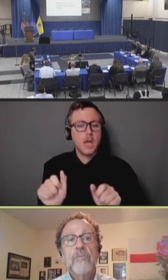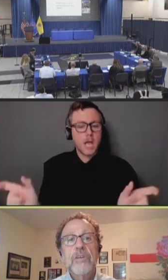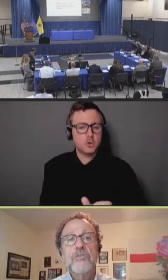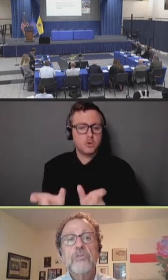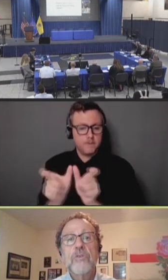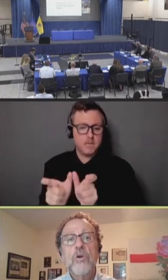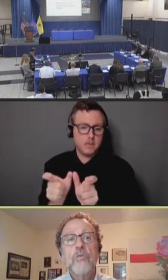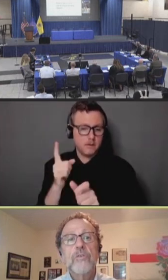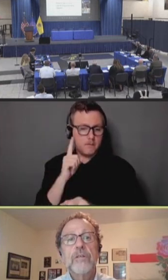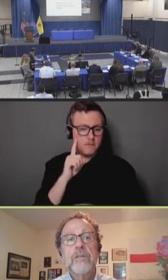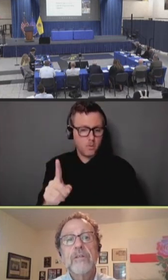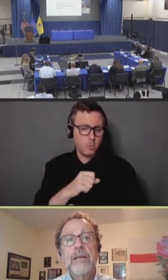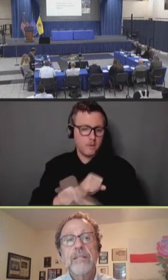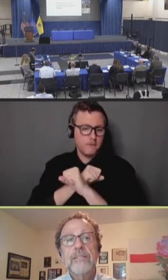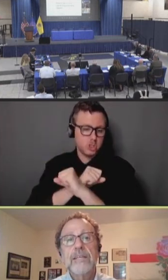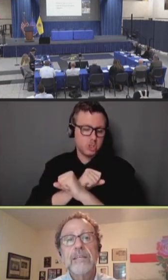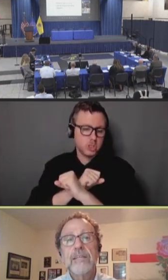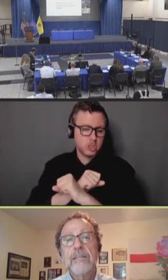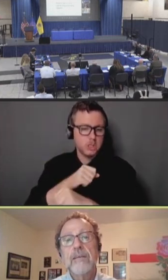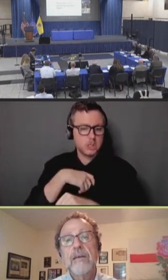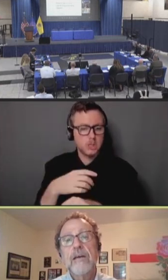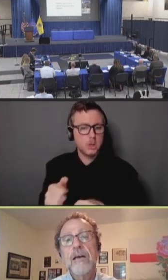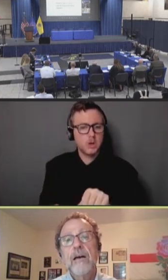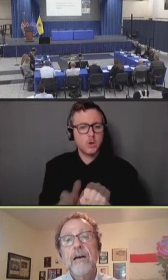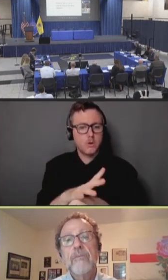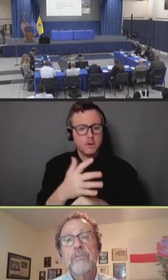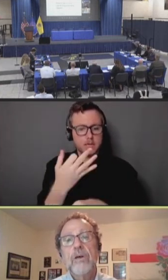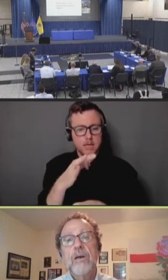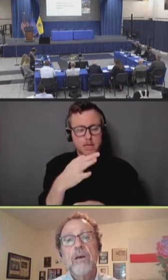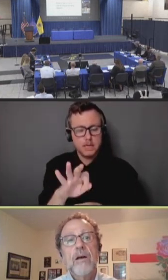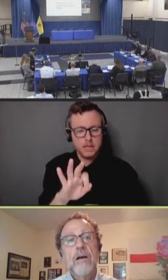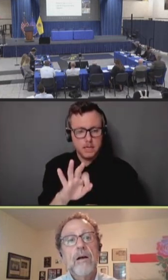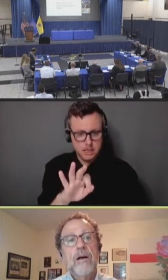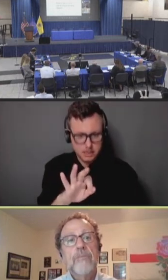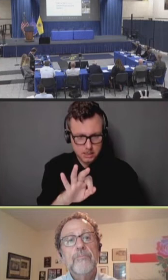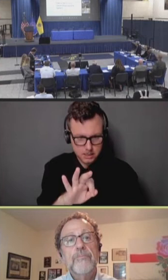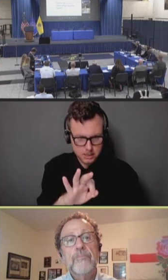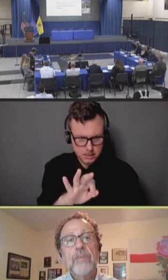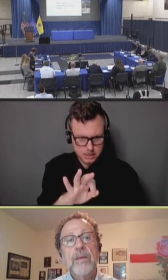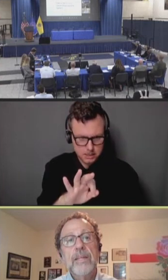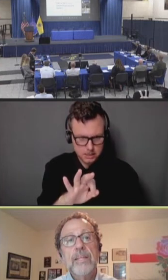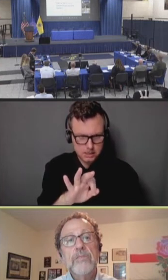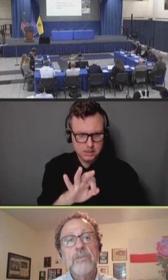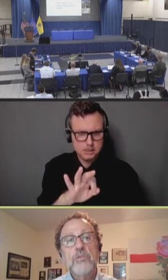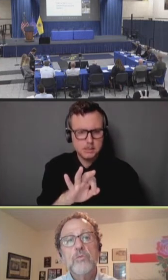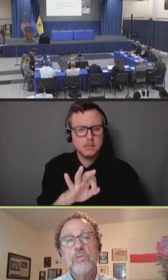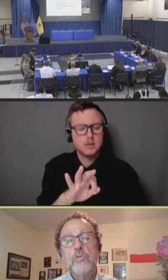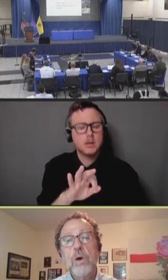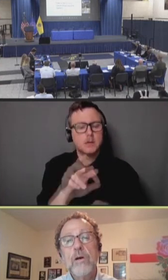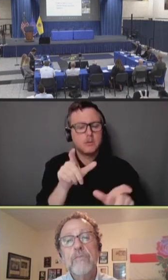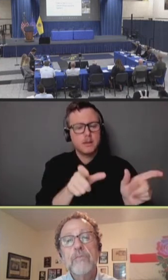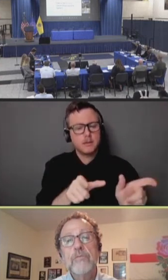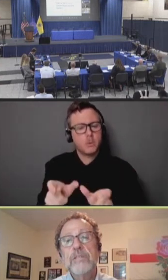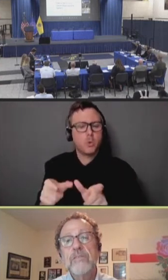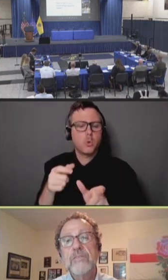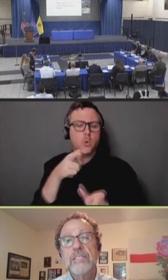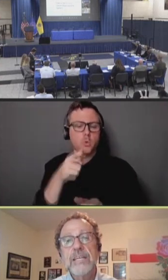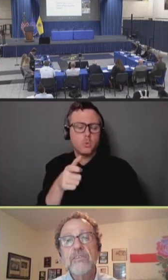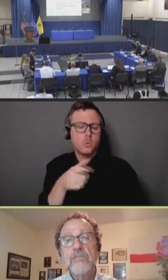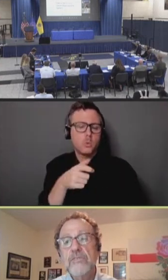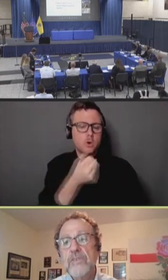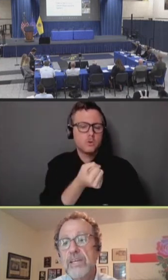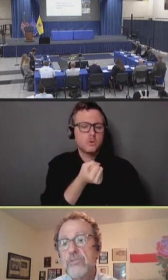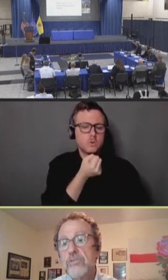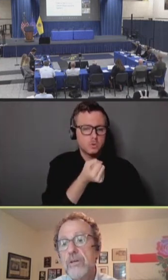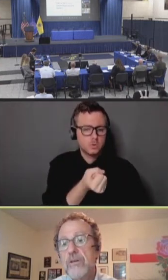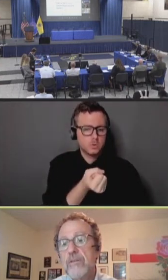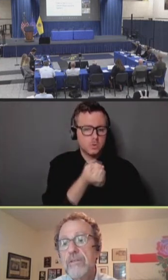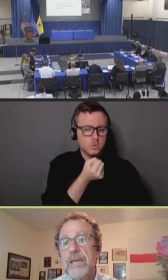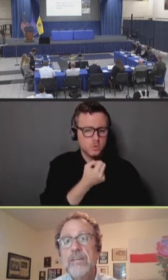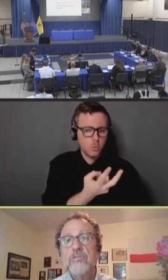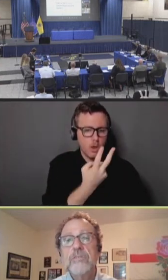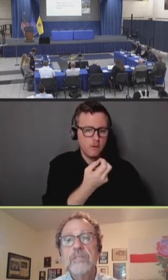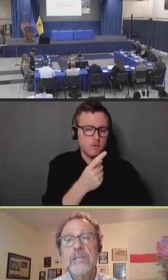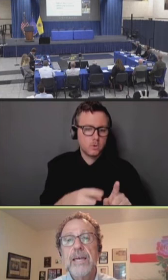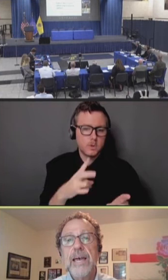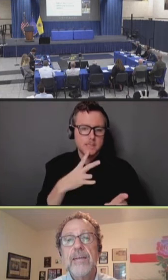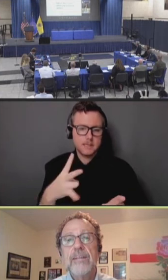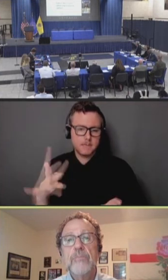the prevention of COVID-19 in individuals 12 through 17 years of age. The agency had